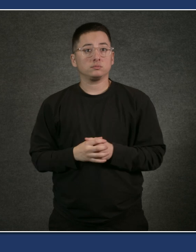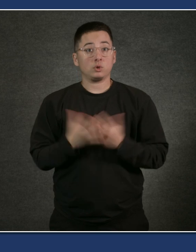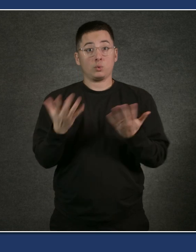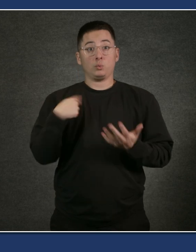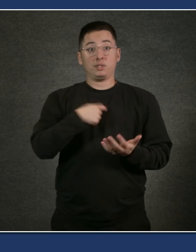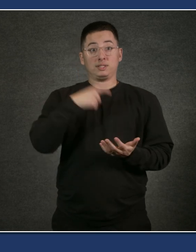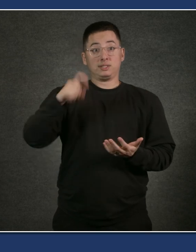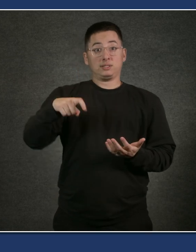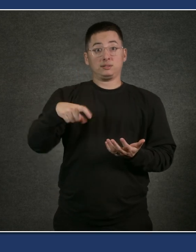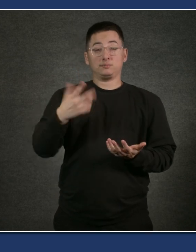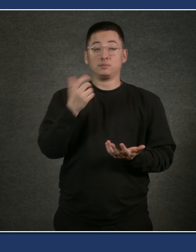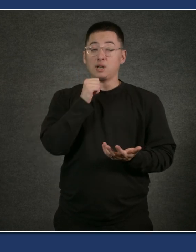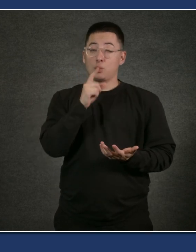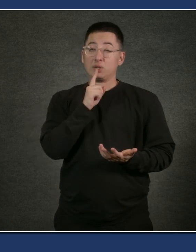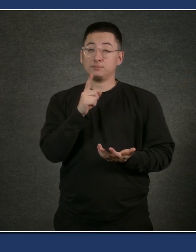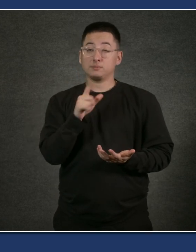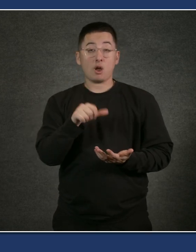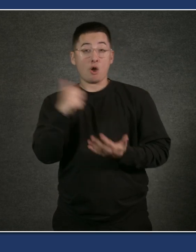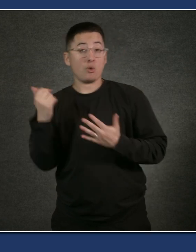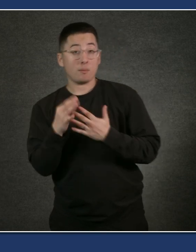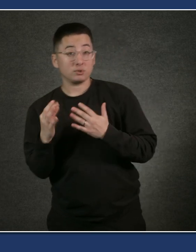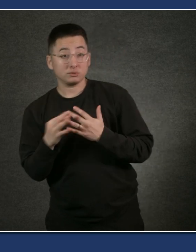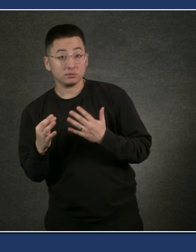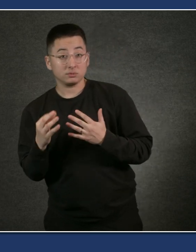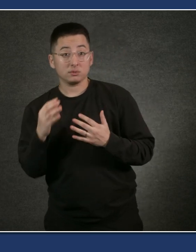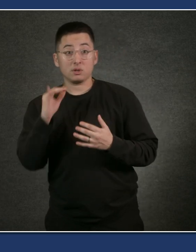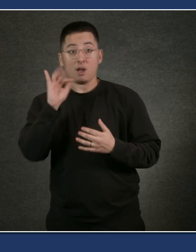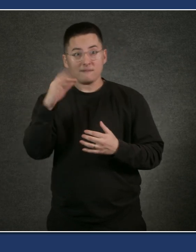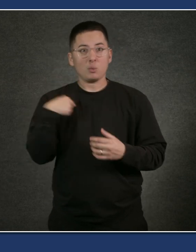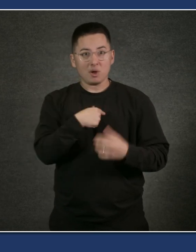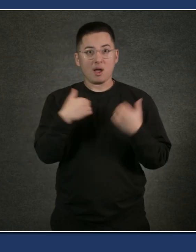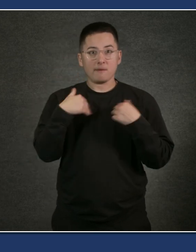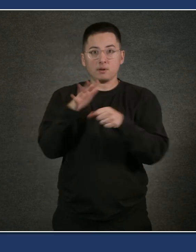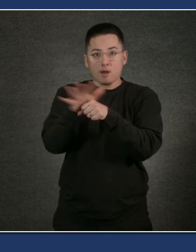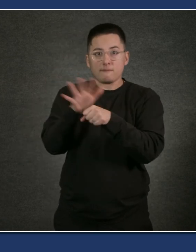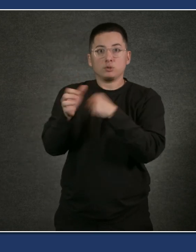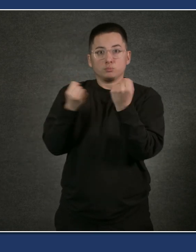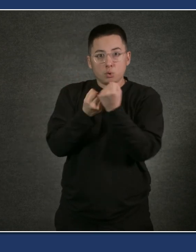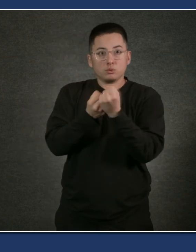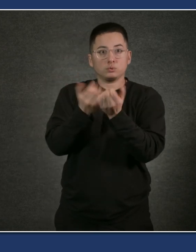if we adequately support the resources currently available.